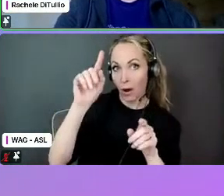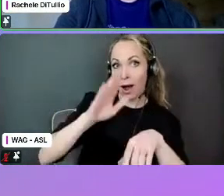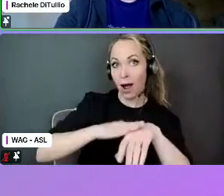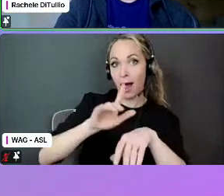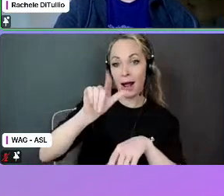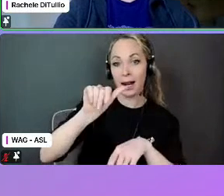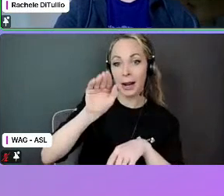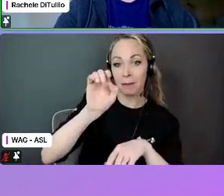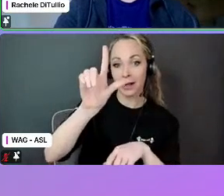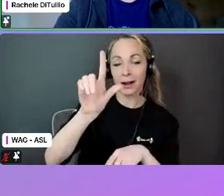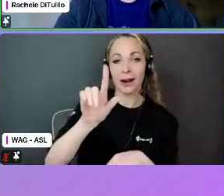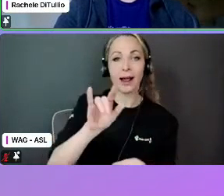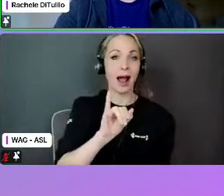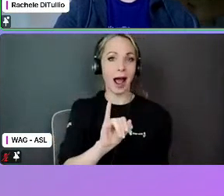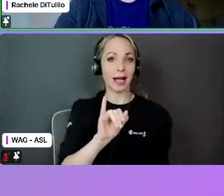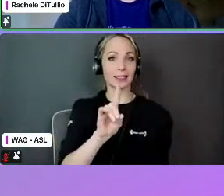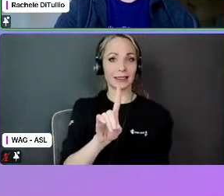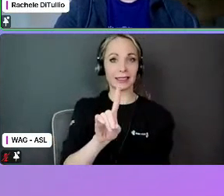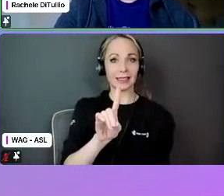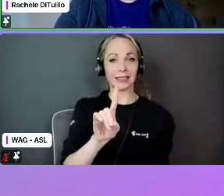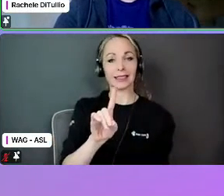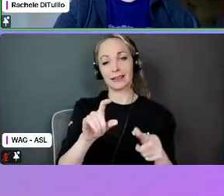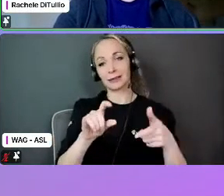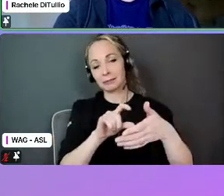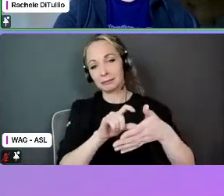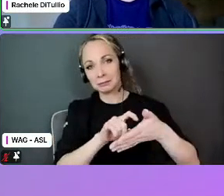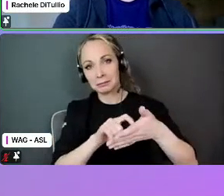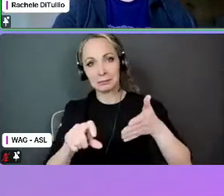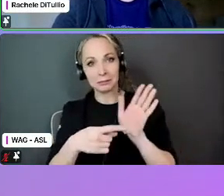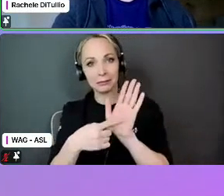still need to programmatically put together